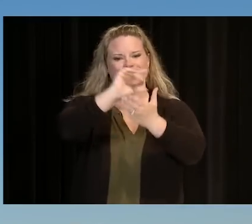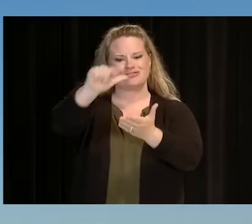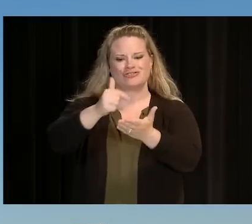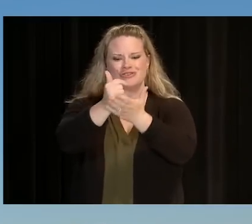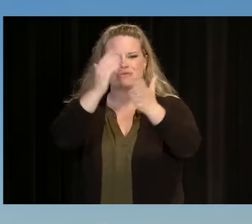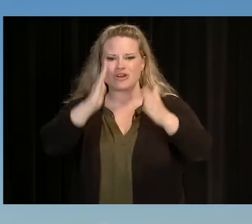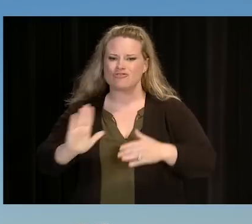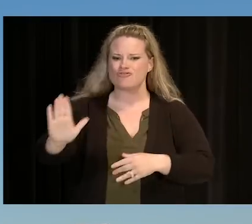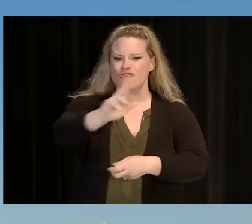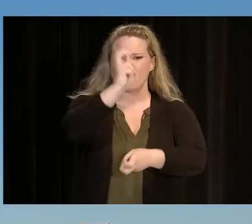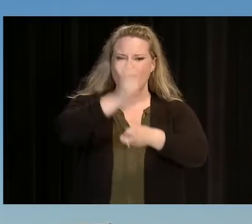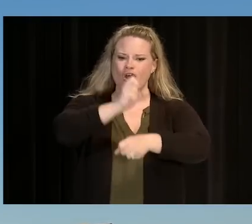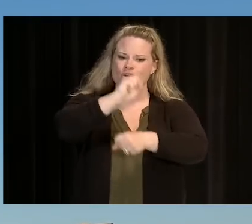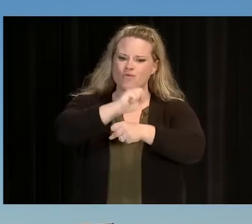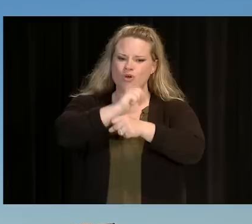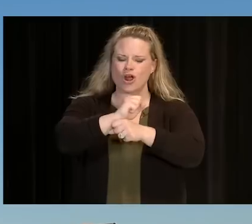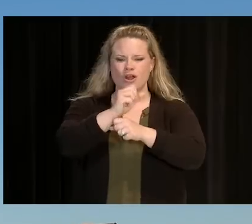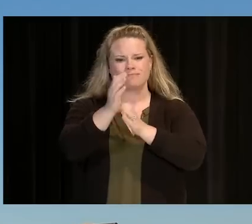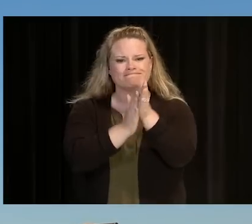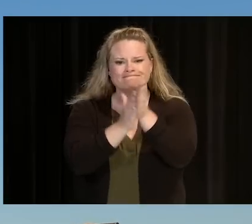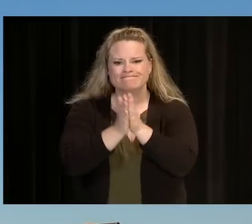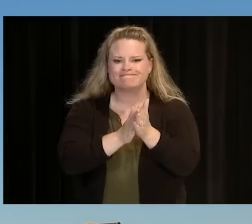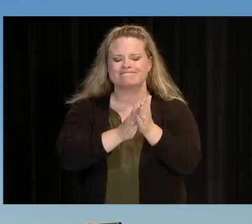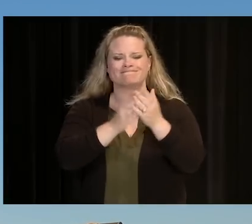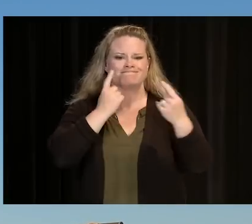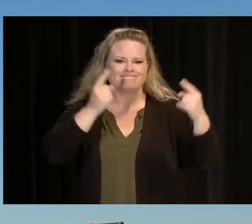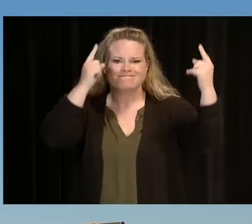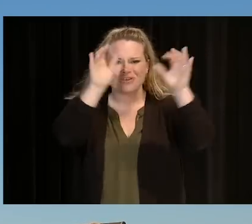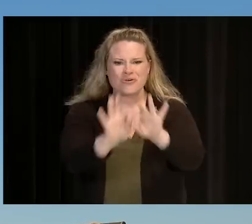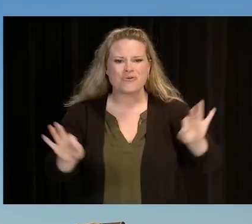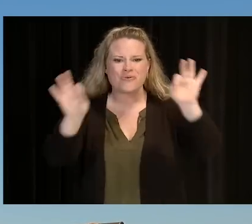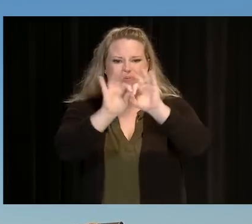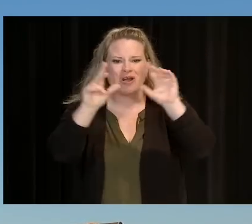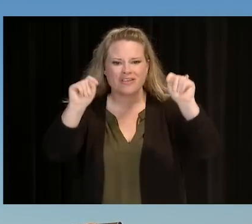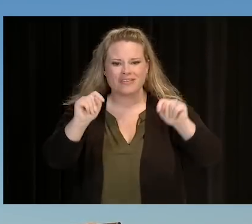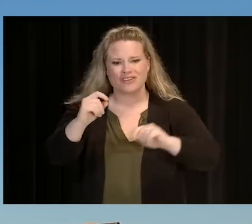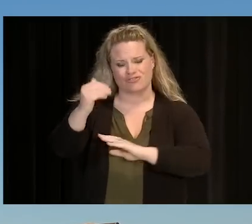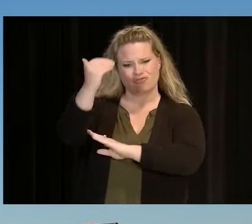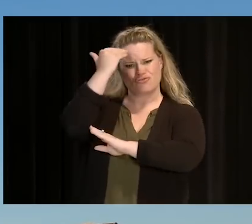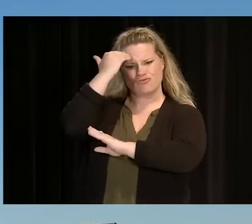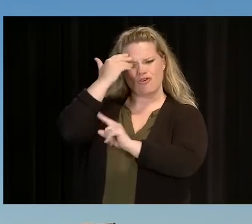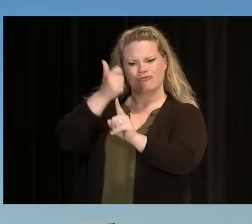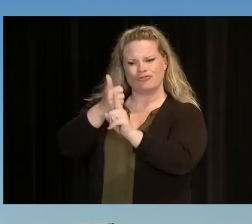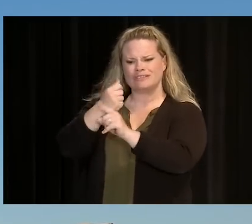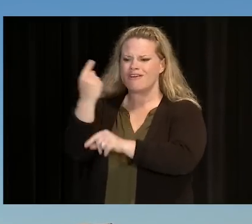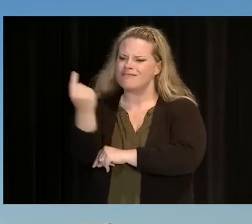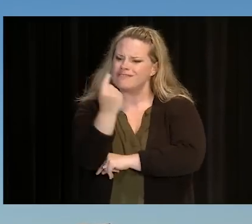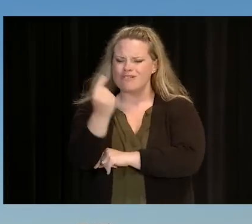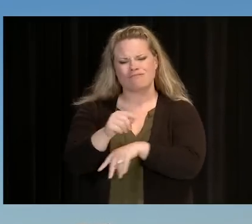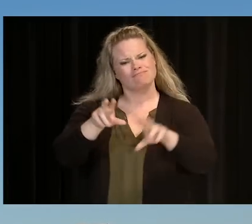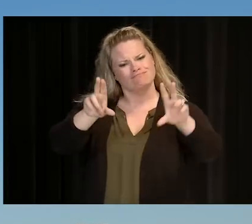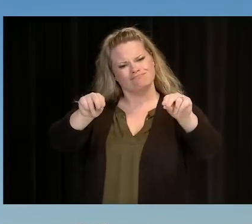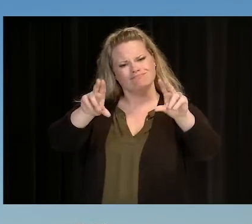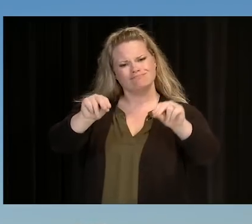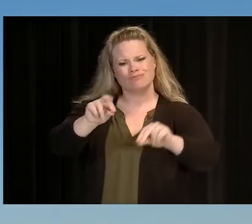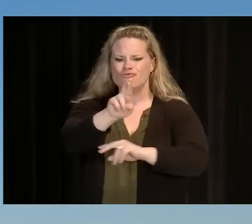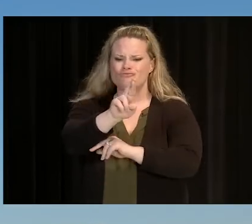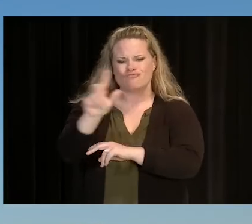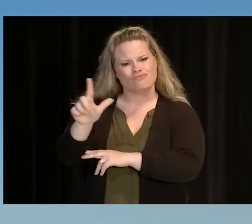YOUR HARD WORK AND DEDICATION HAS PAID OFF. KNOW THAT YOU'RE NOT ALONE. RICHLAND FACULTY HAVE GOT YOUR BACK,